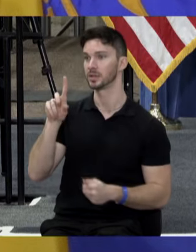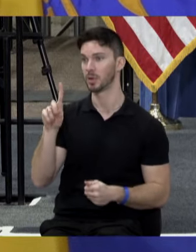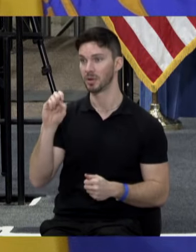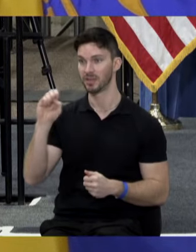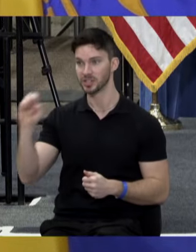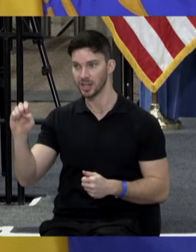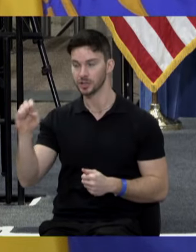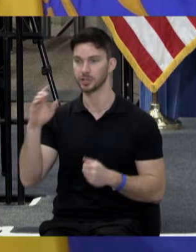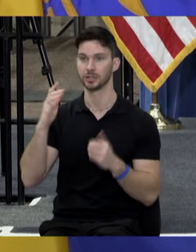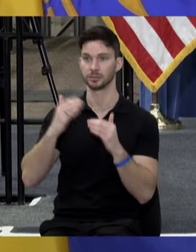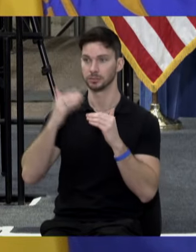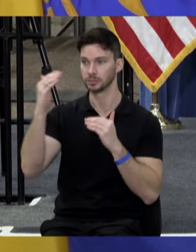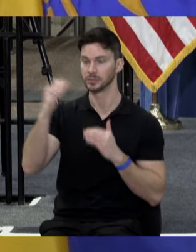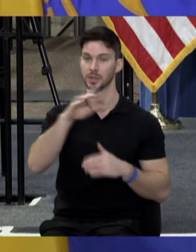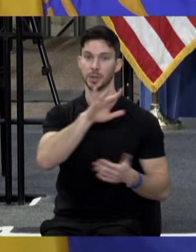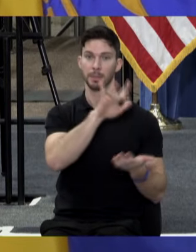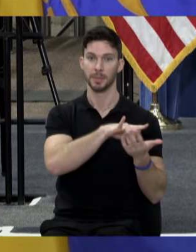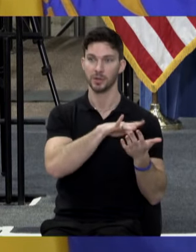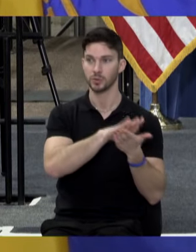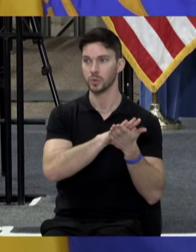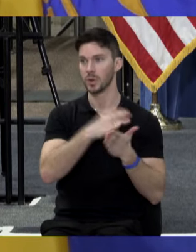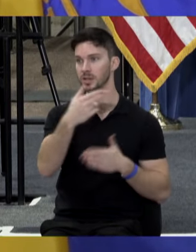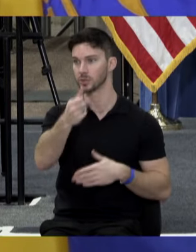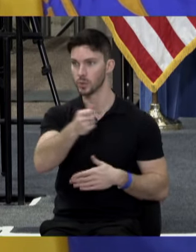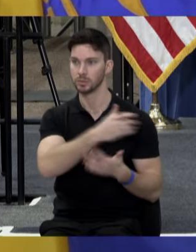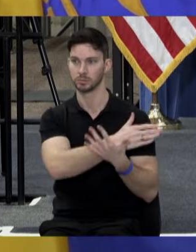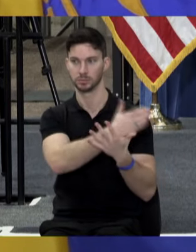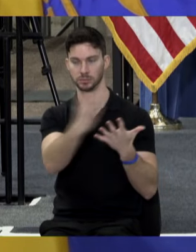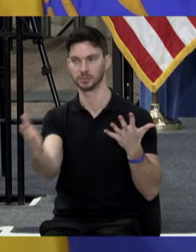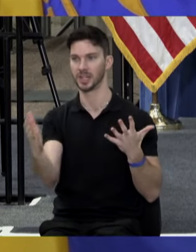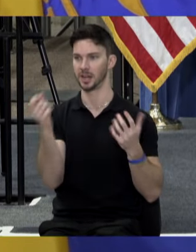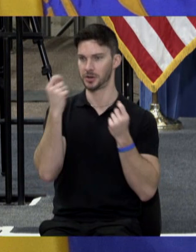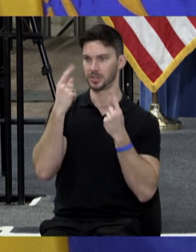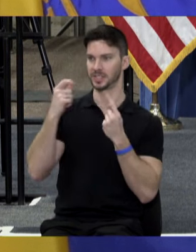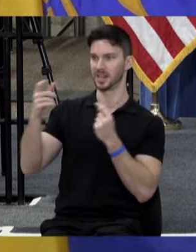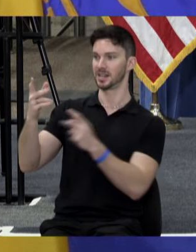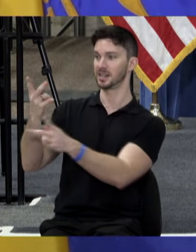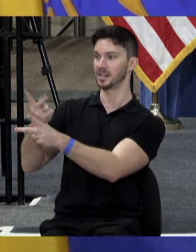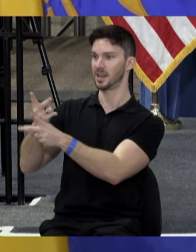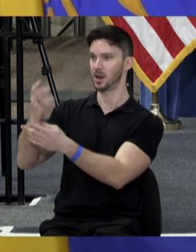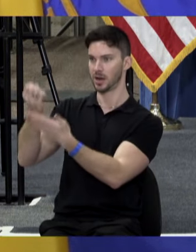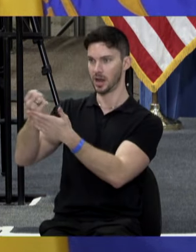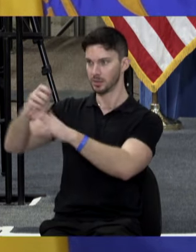and high school students in understanding the care economy and its many opportunities.